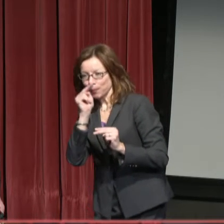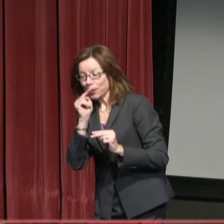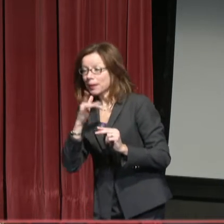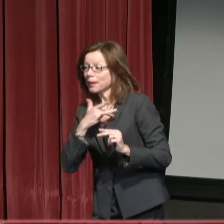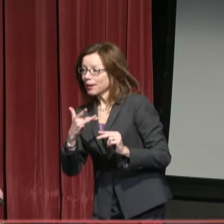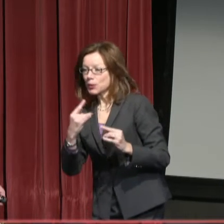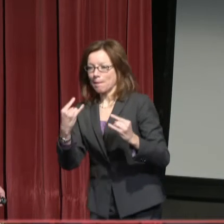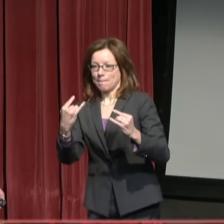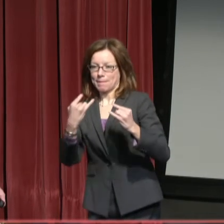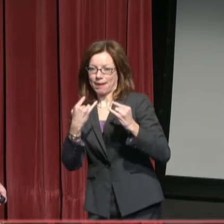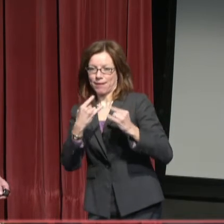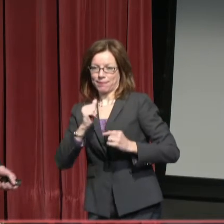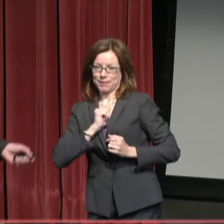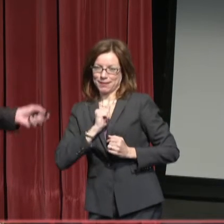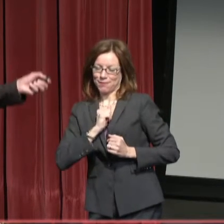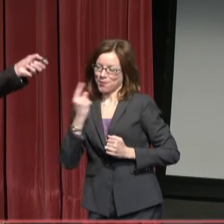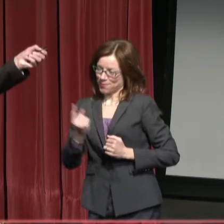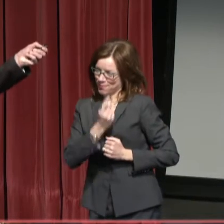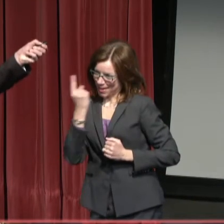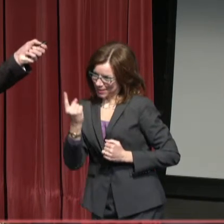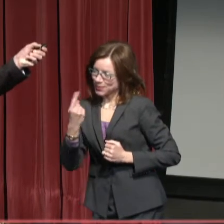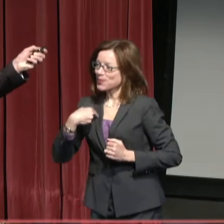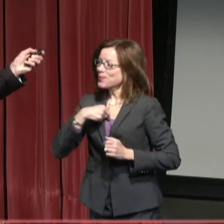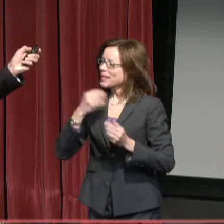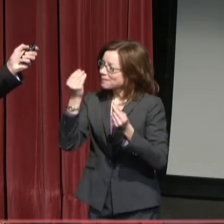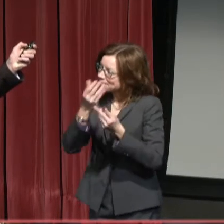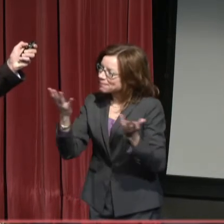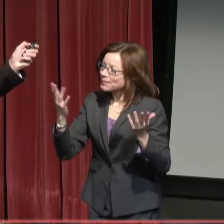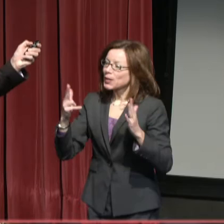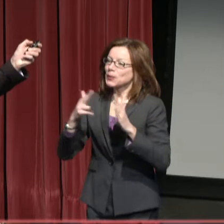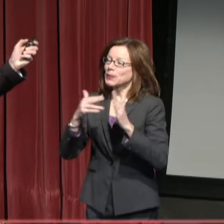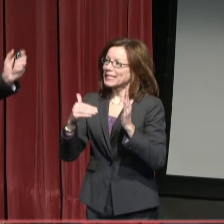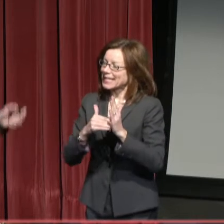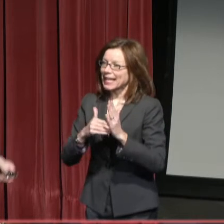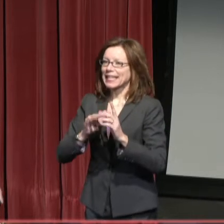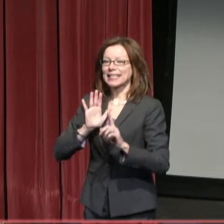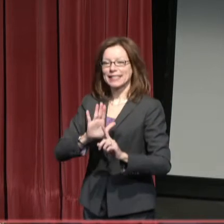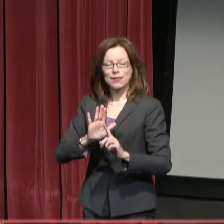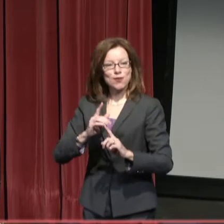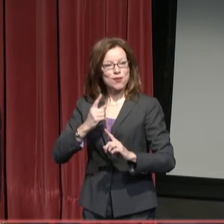of ourselves and we talk about being world-famous in New Zealand.